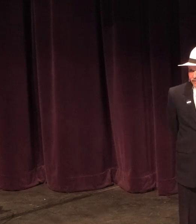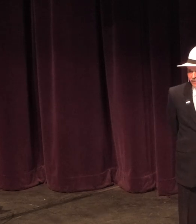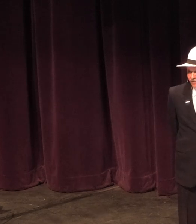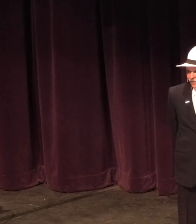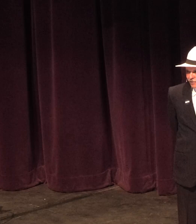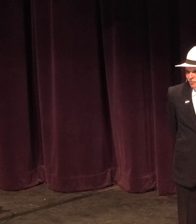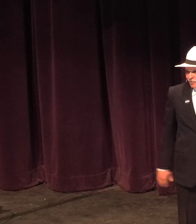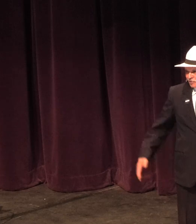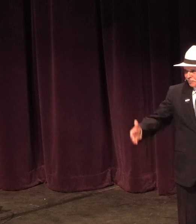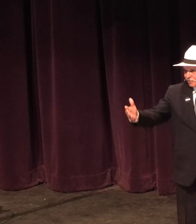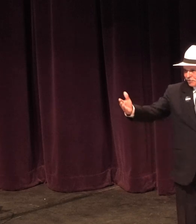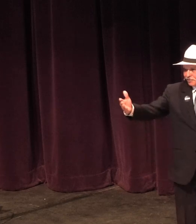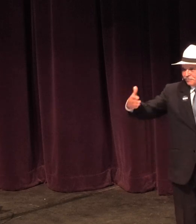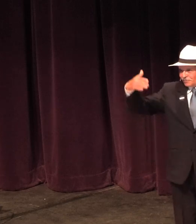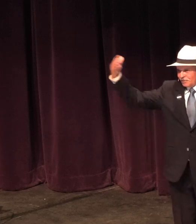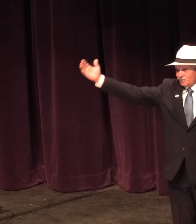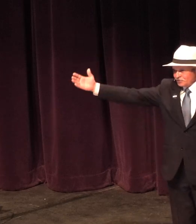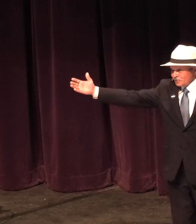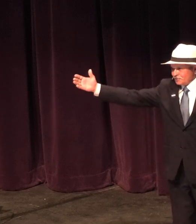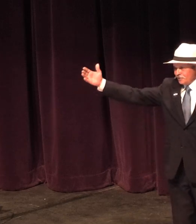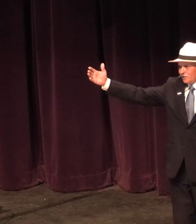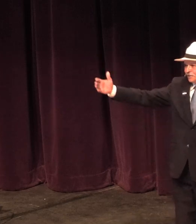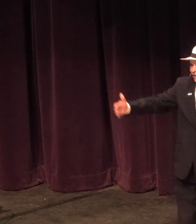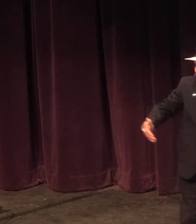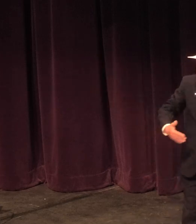the good work that all of you do and because the institution is made by